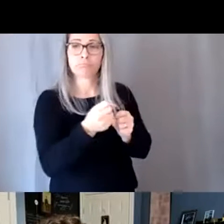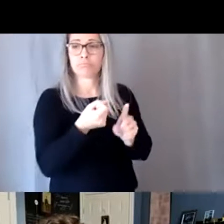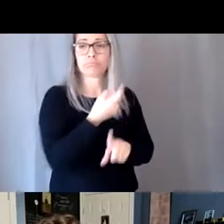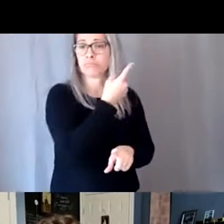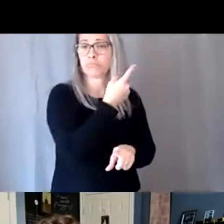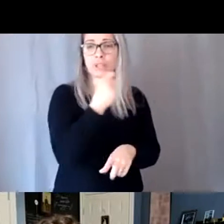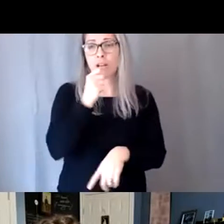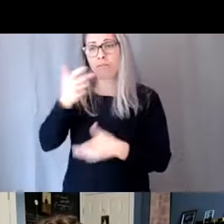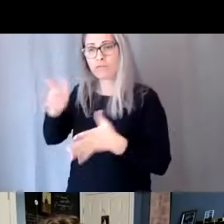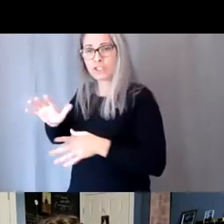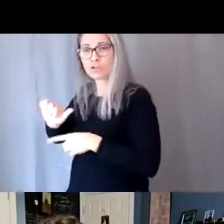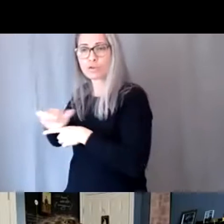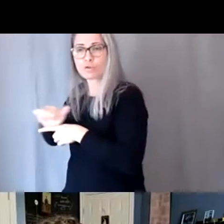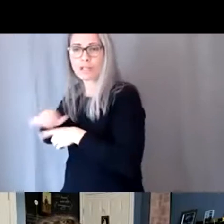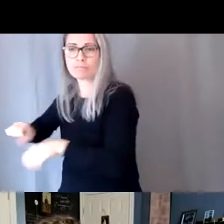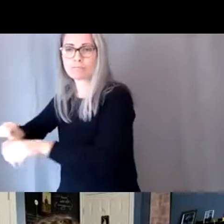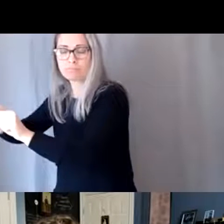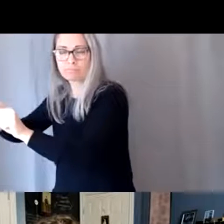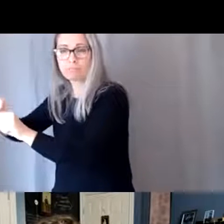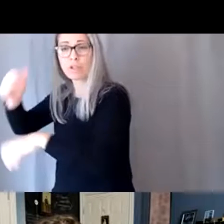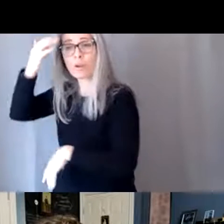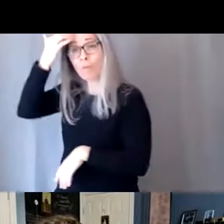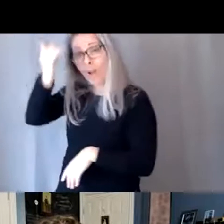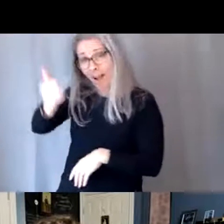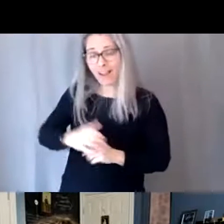they haven't been trained to think about disability or disabled